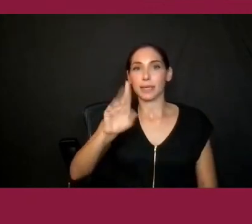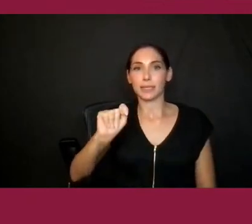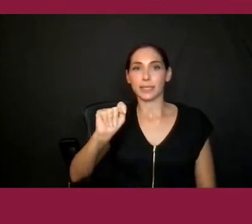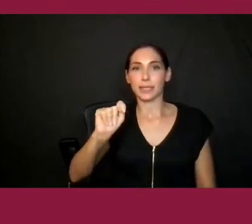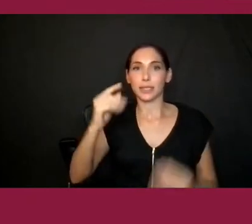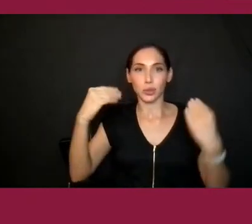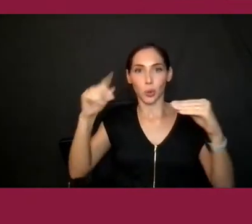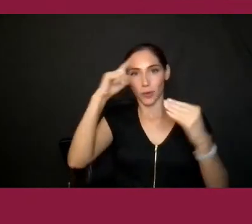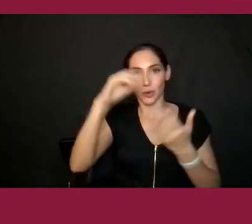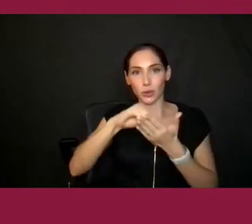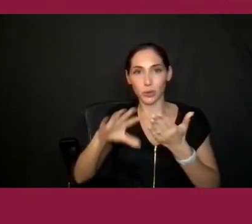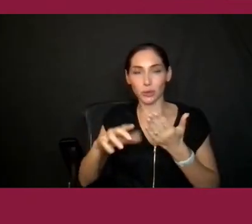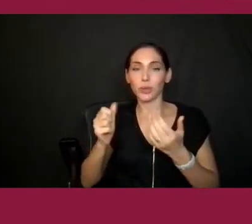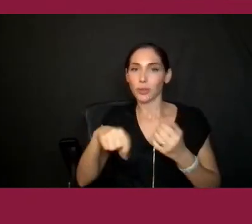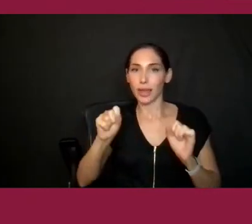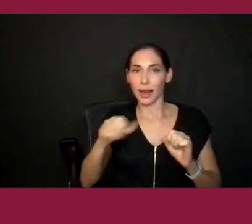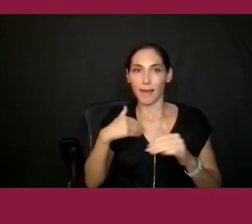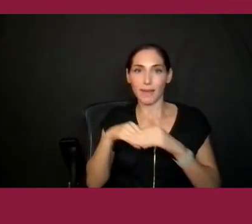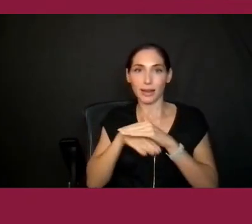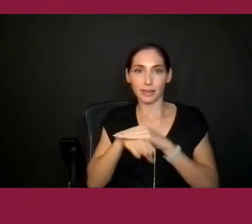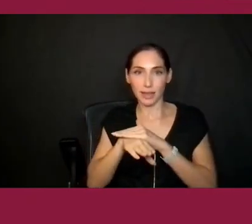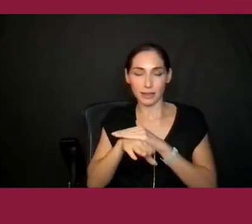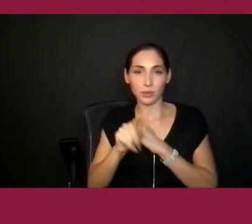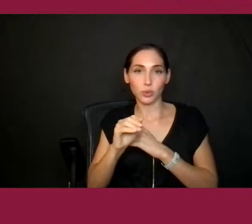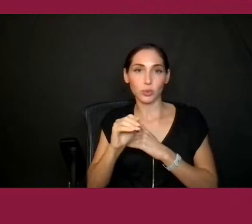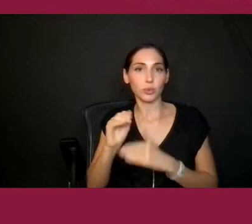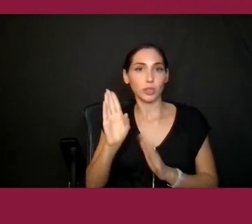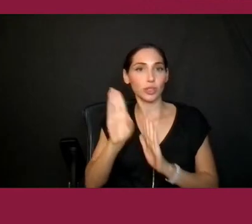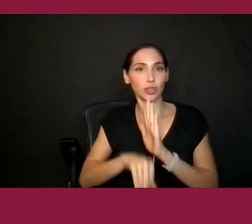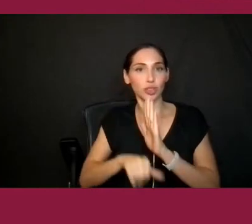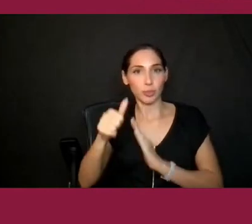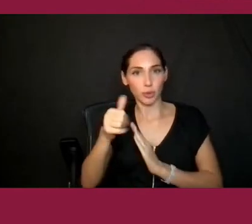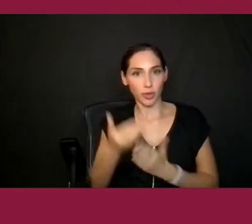they can have access, um, to the goods there. Um,